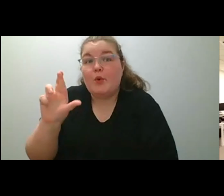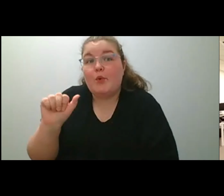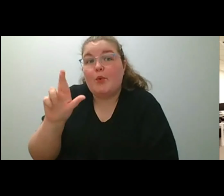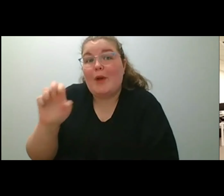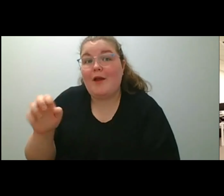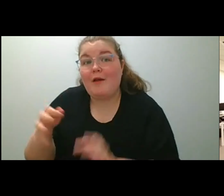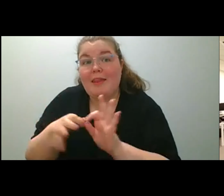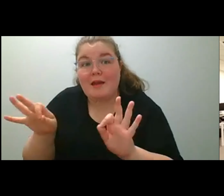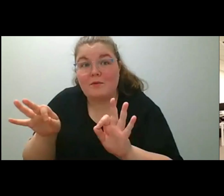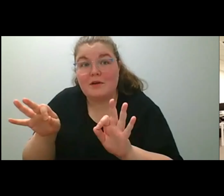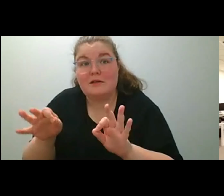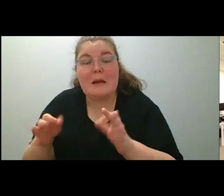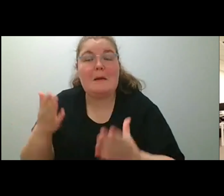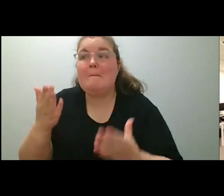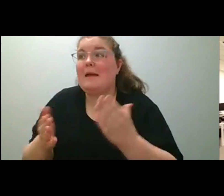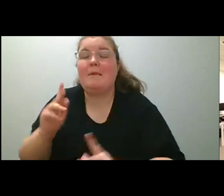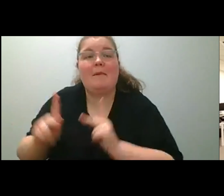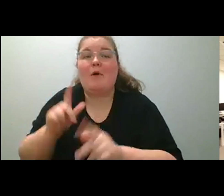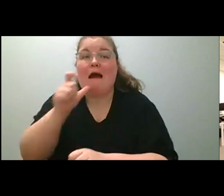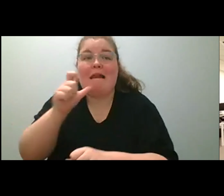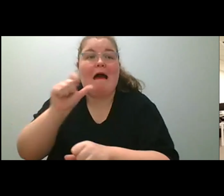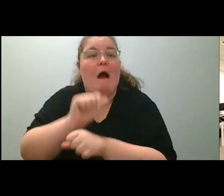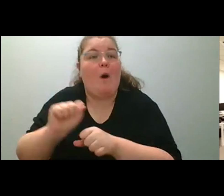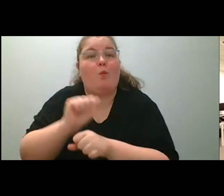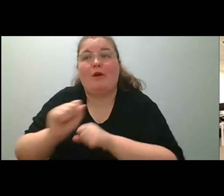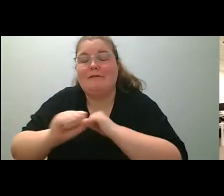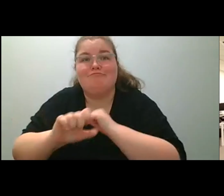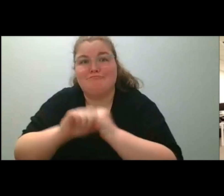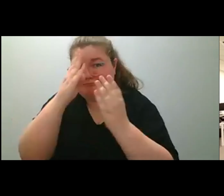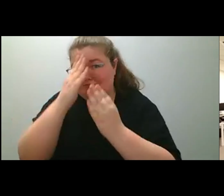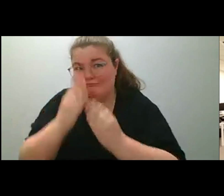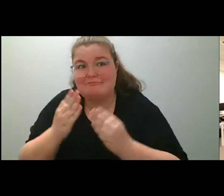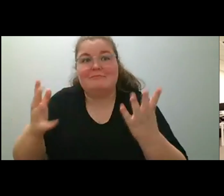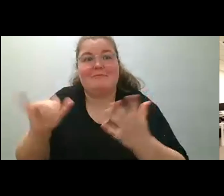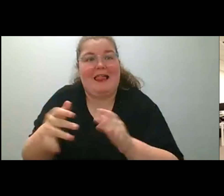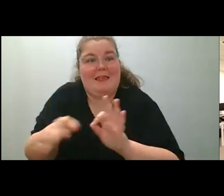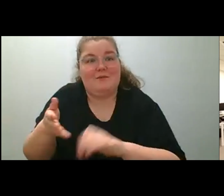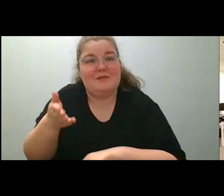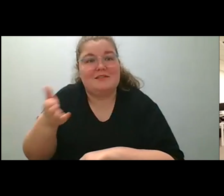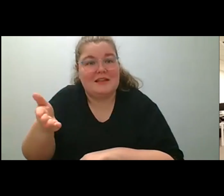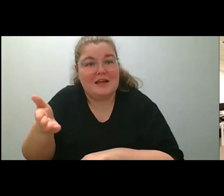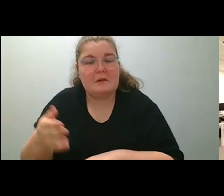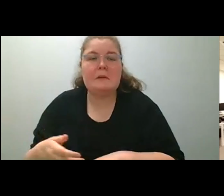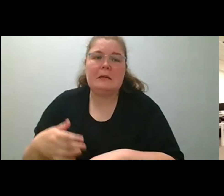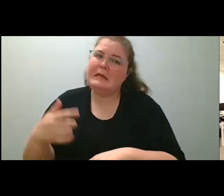who are doing the work to care to put it out into the world. So you can find a lot about Spanish, especially in the US